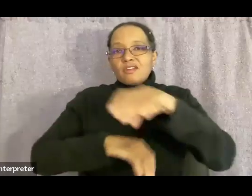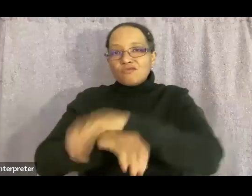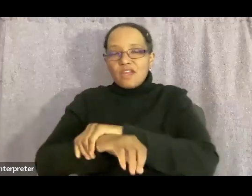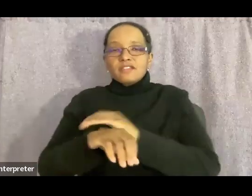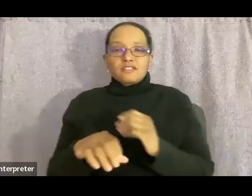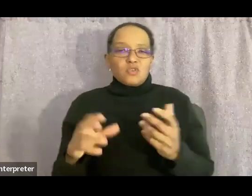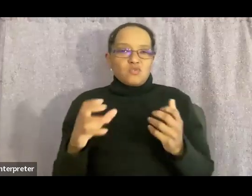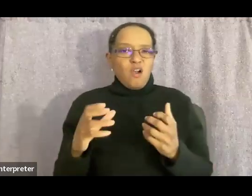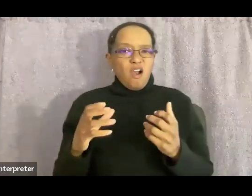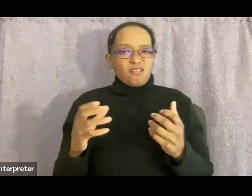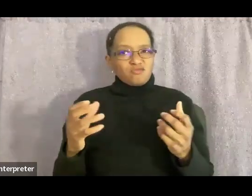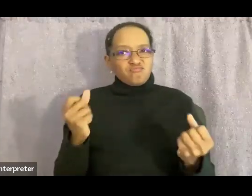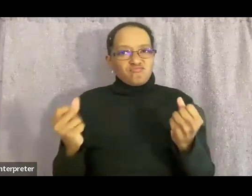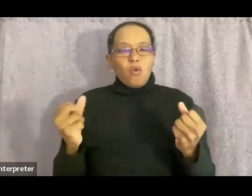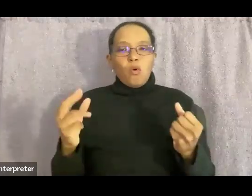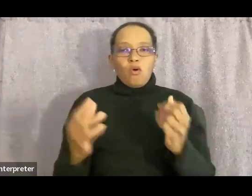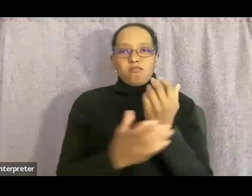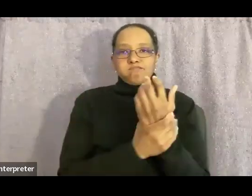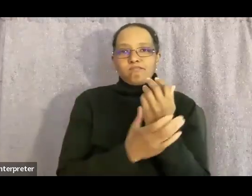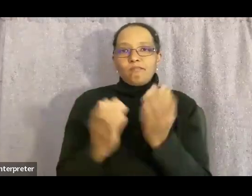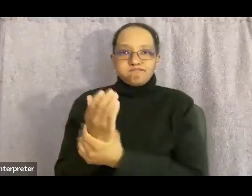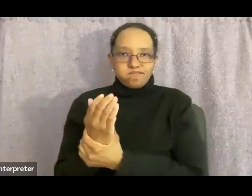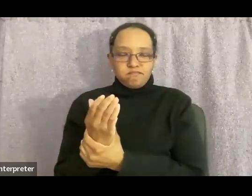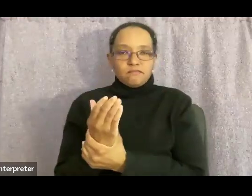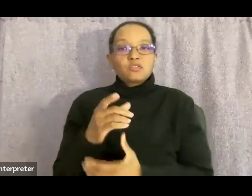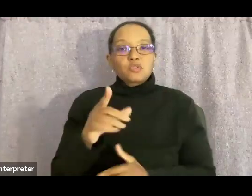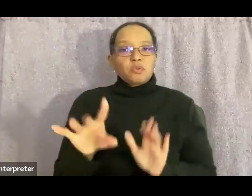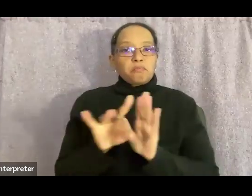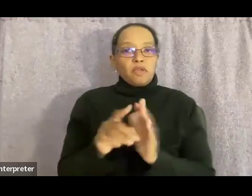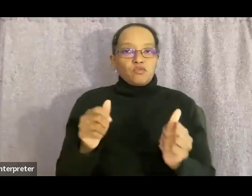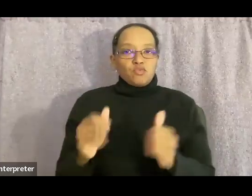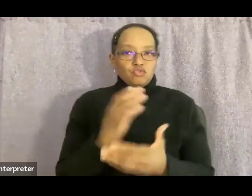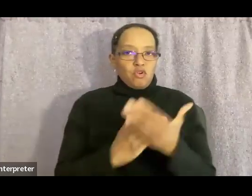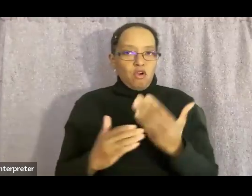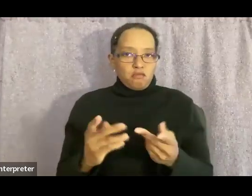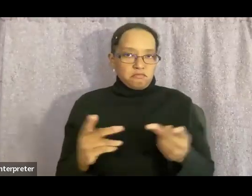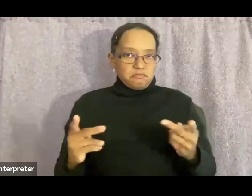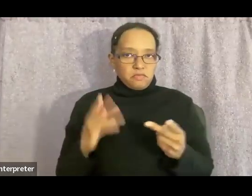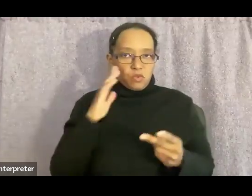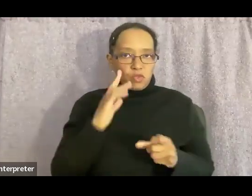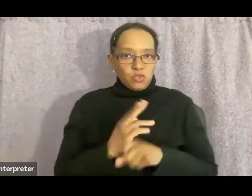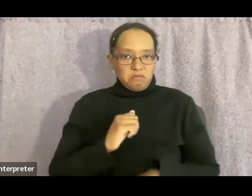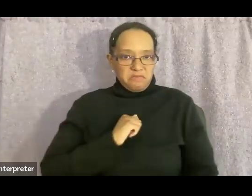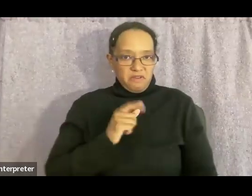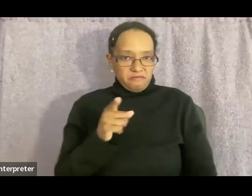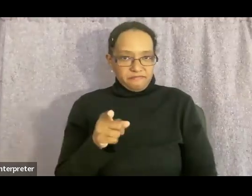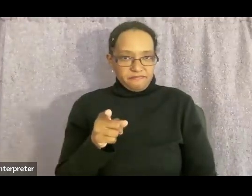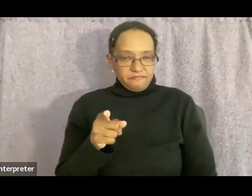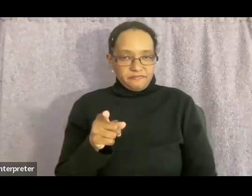So, let's go for it. Pick your arm placement. I'm going to go with the leaning forward, arms at my side. Breathing in.